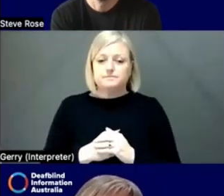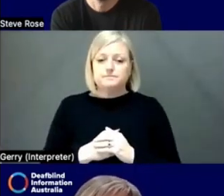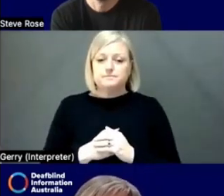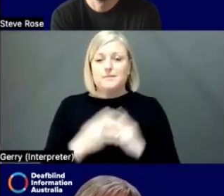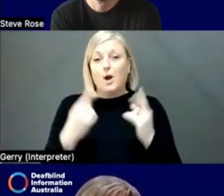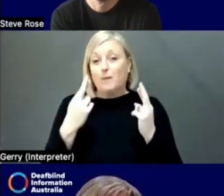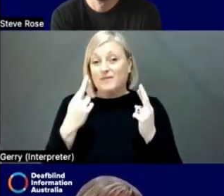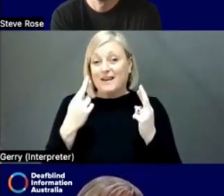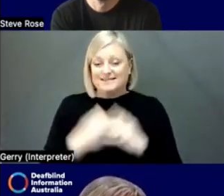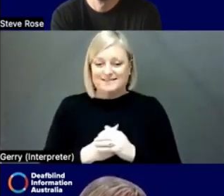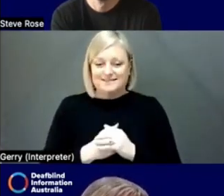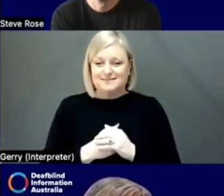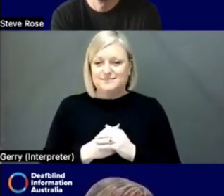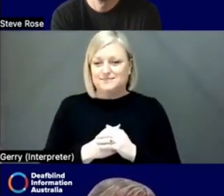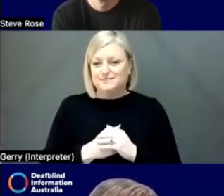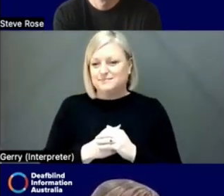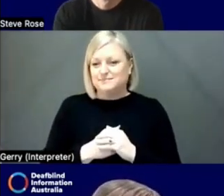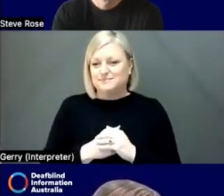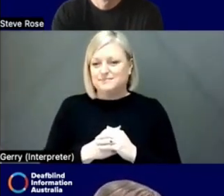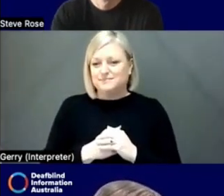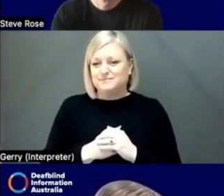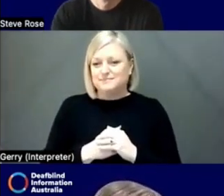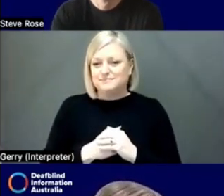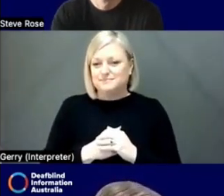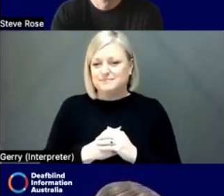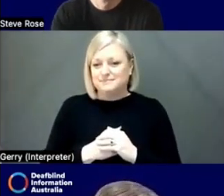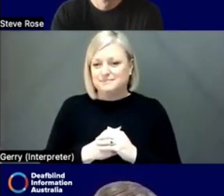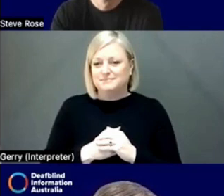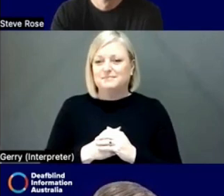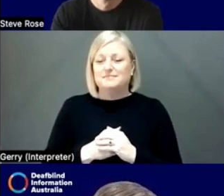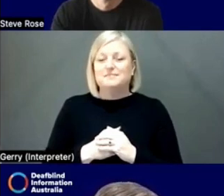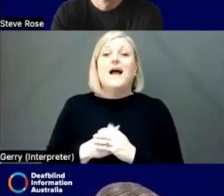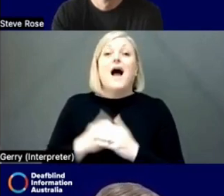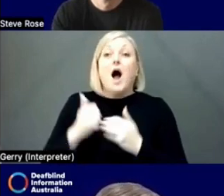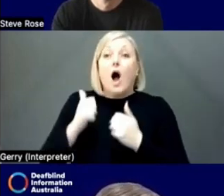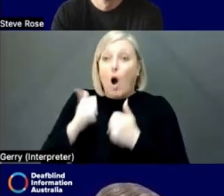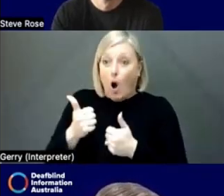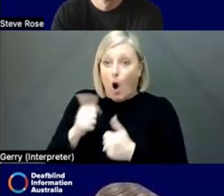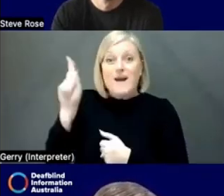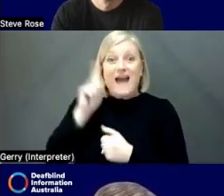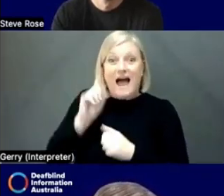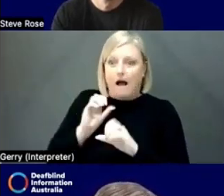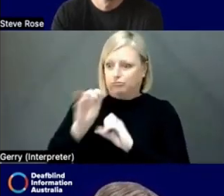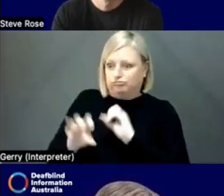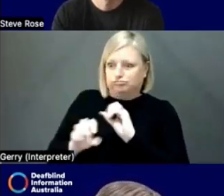I'm really pleased to see the quite a few questions starting to come through and